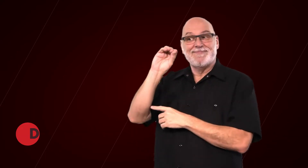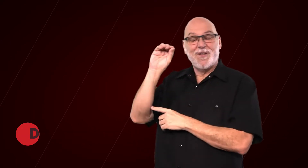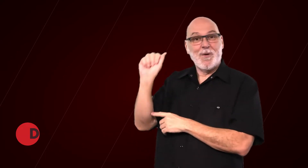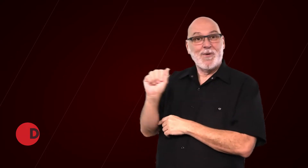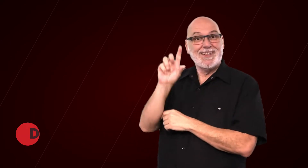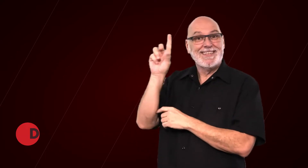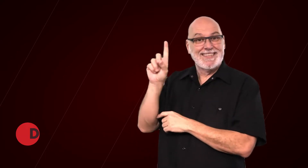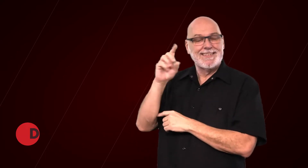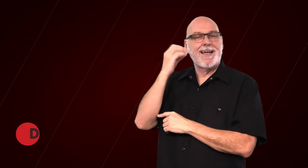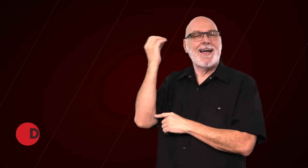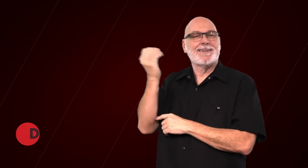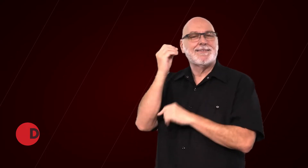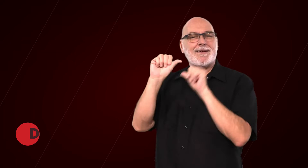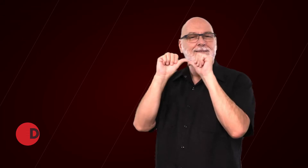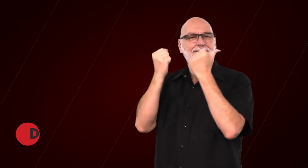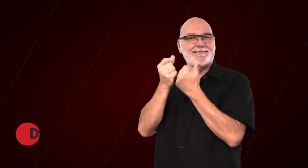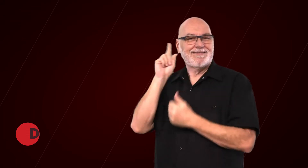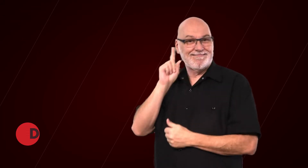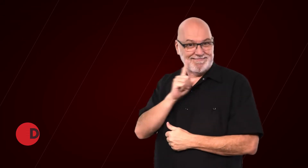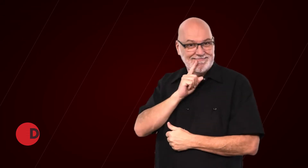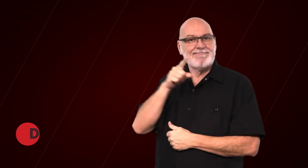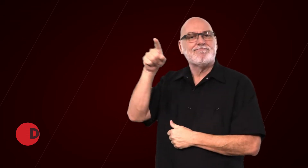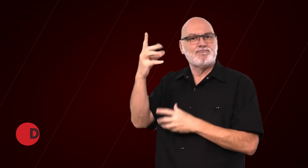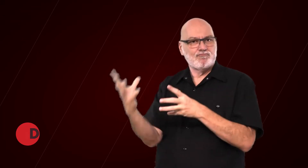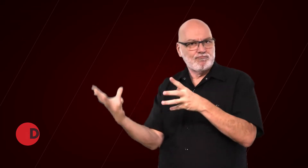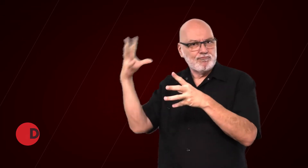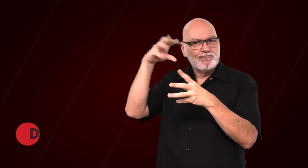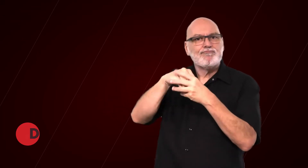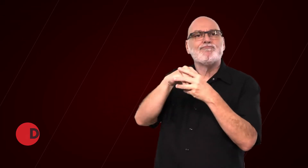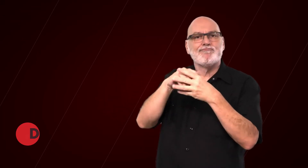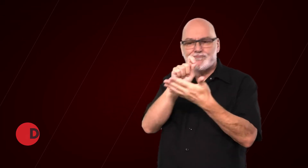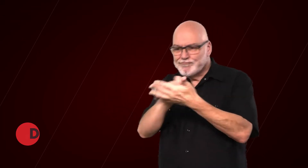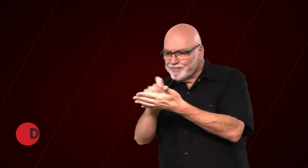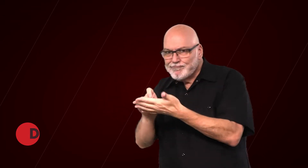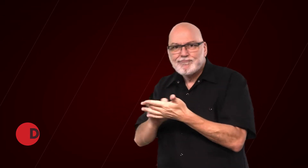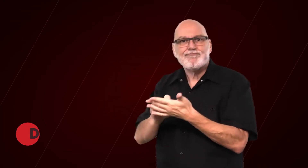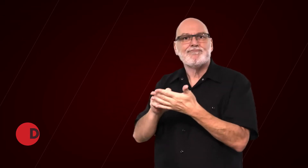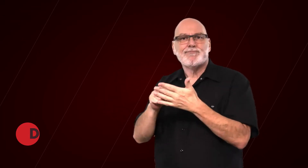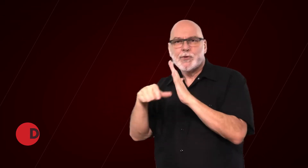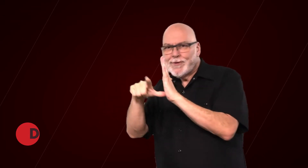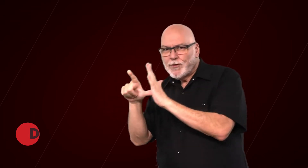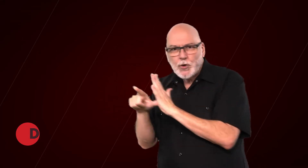The Ontario Association of the Deaf (OAD) was involved in writing and